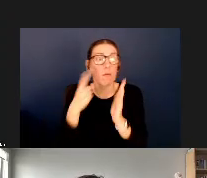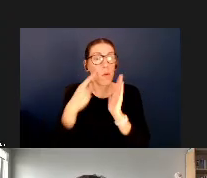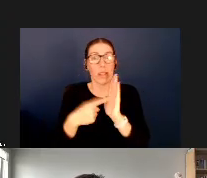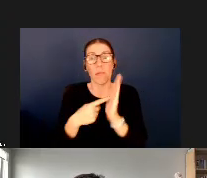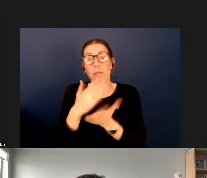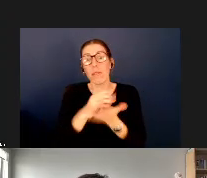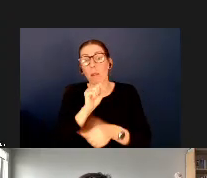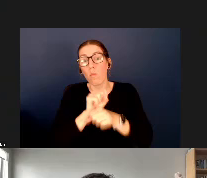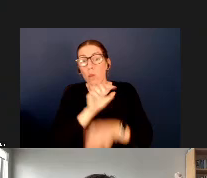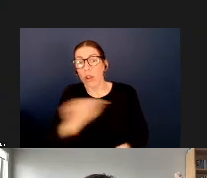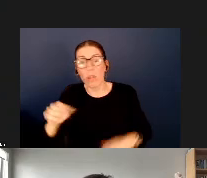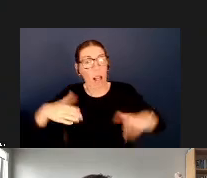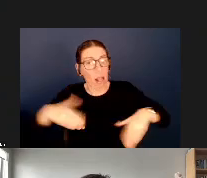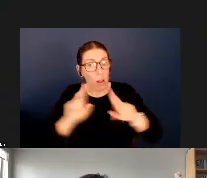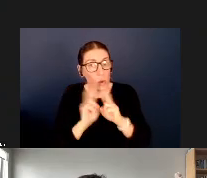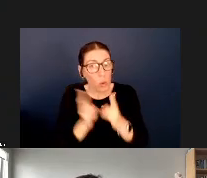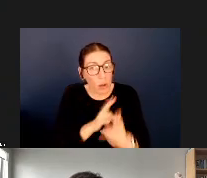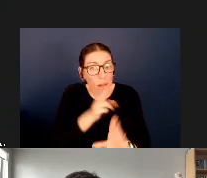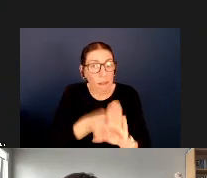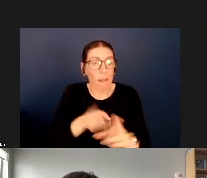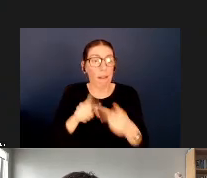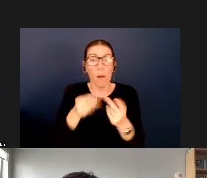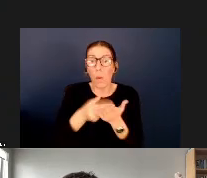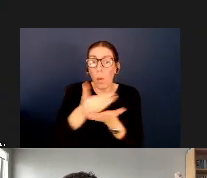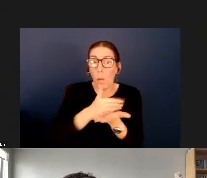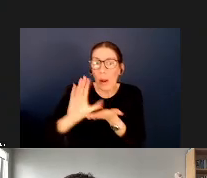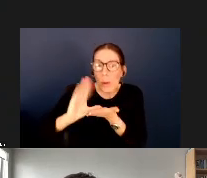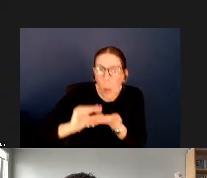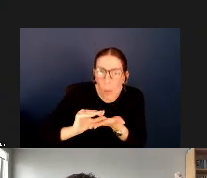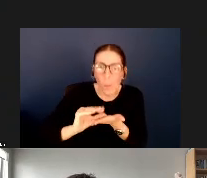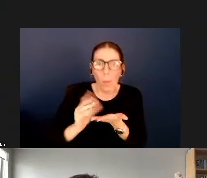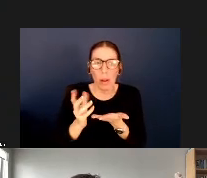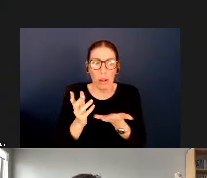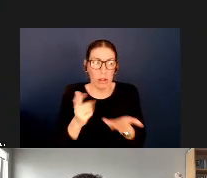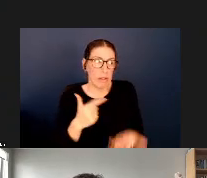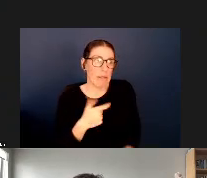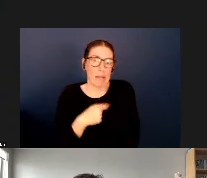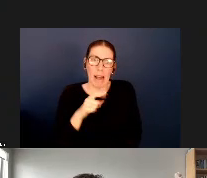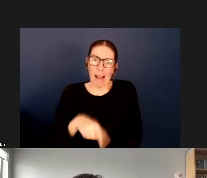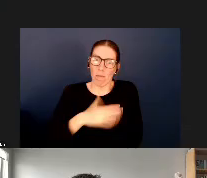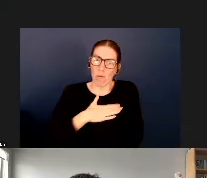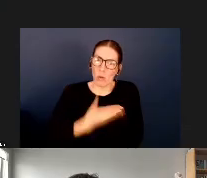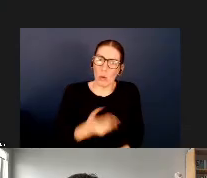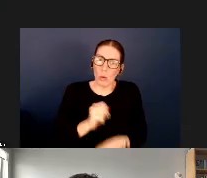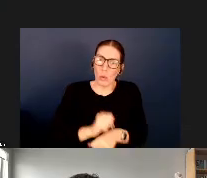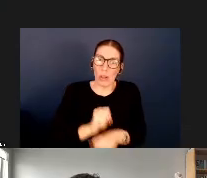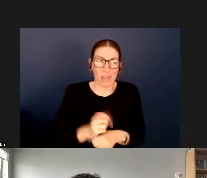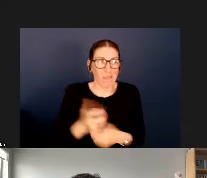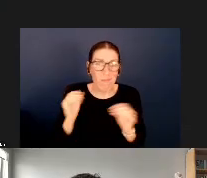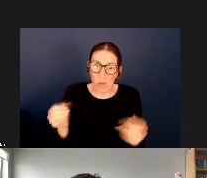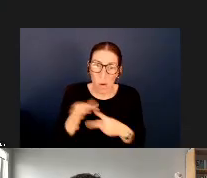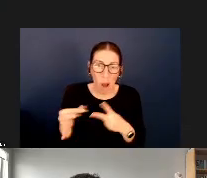May work for lower wages, may have to work for lower wages because they don't have a choice. And